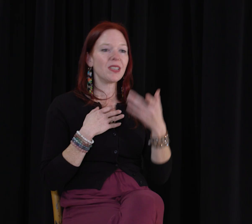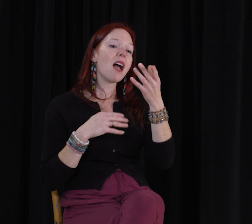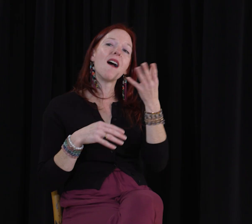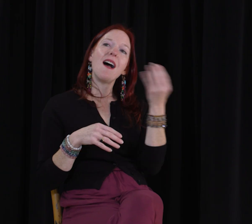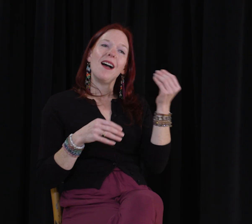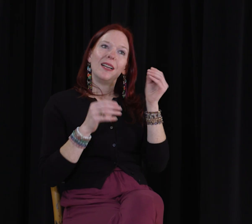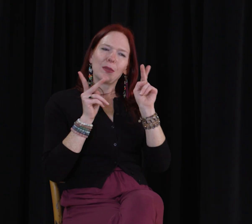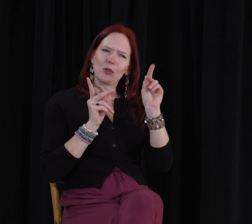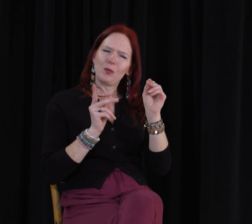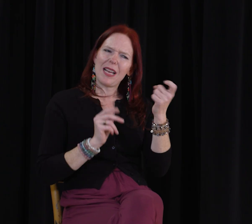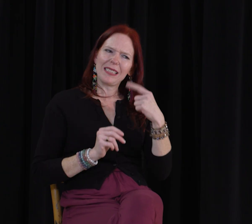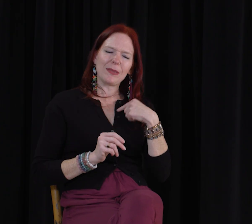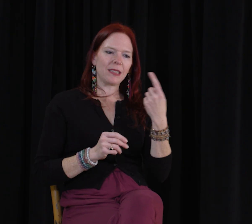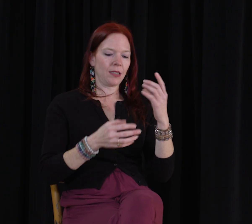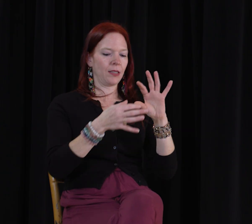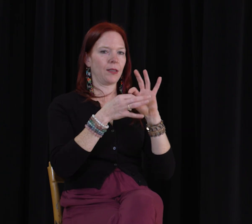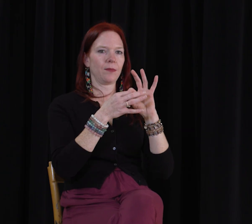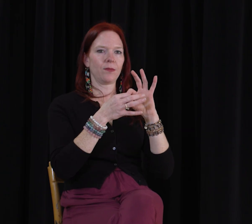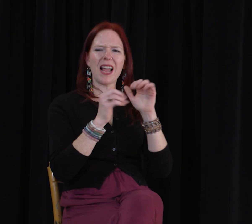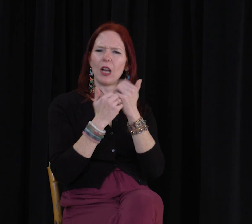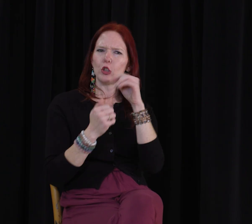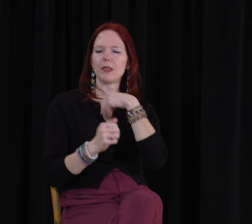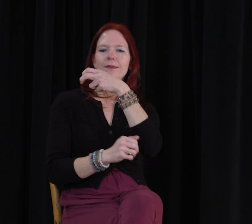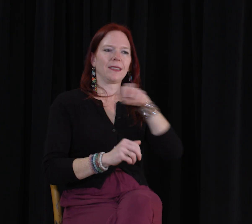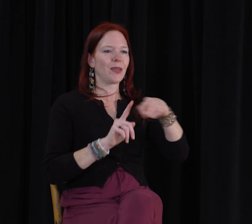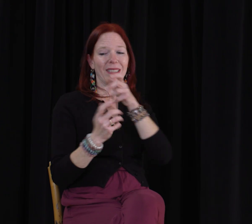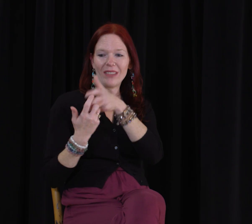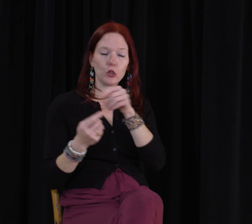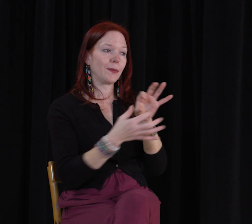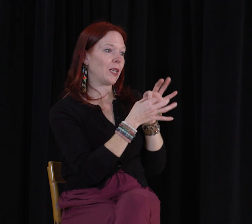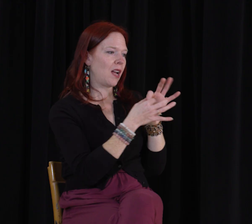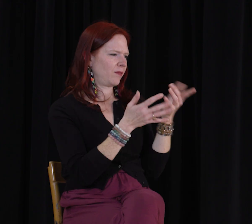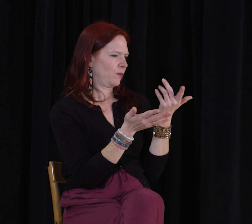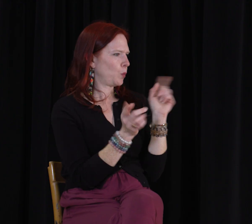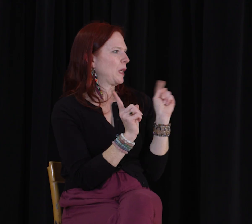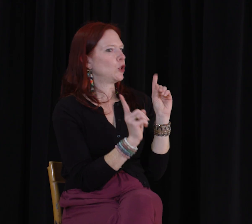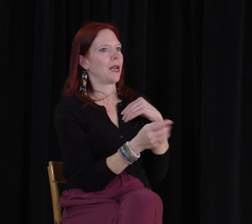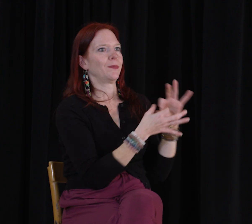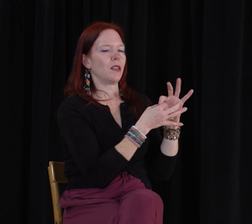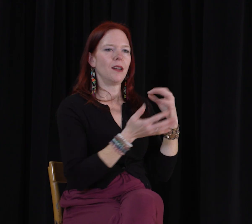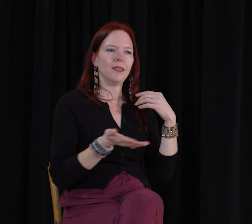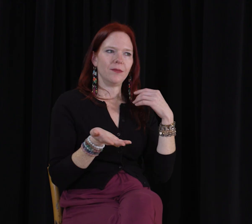People do ask me, “How do I make that shift? How do I find where I belong?”